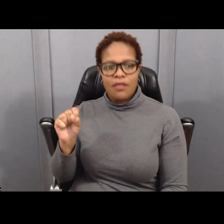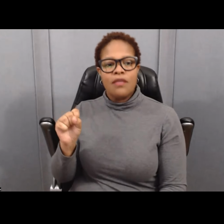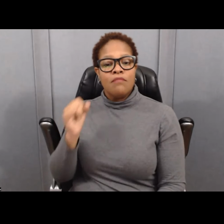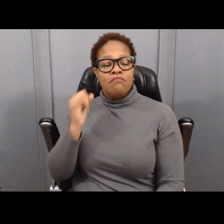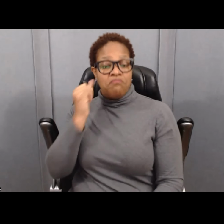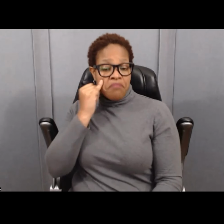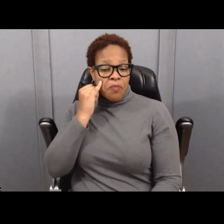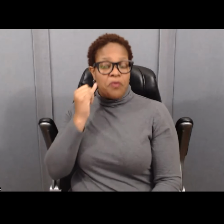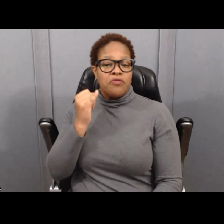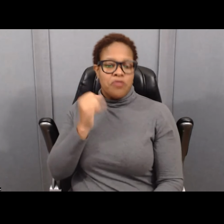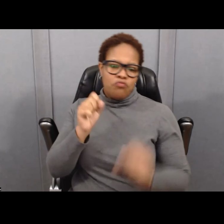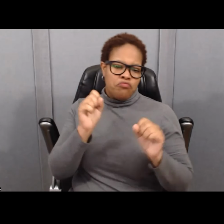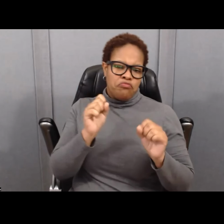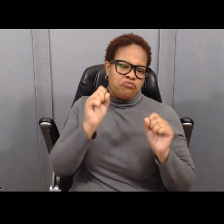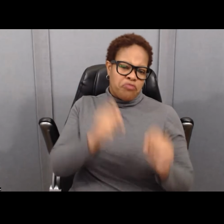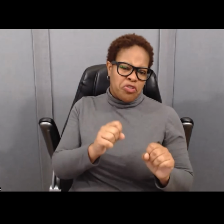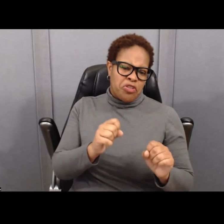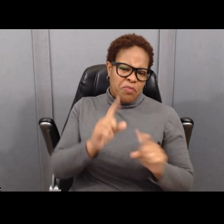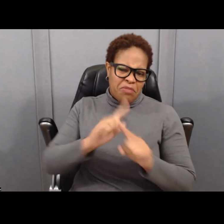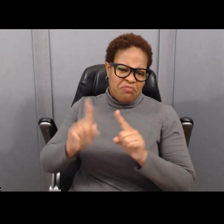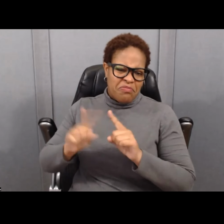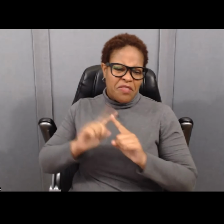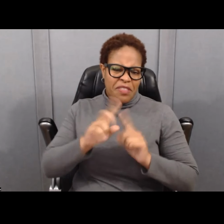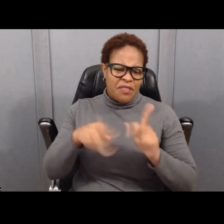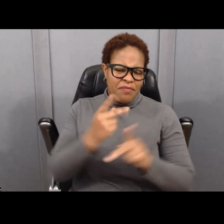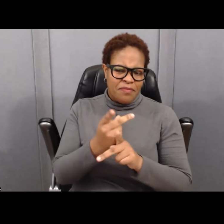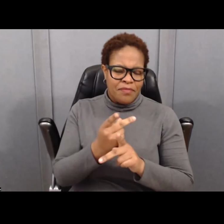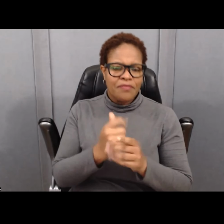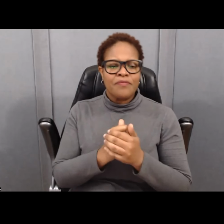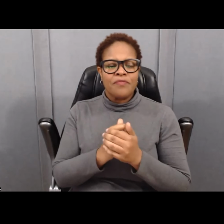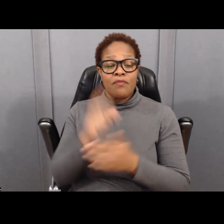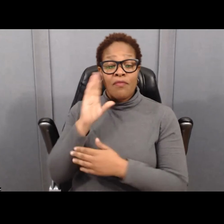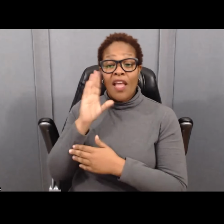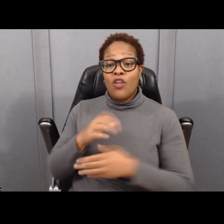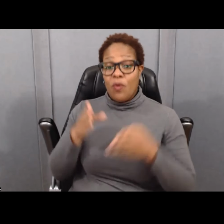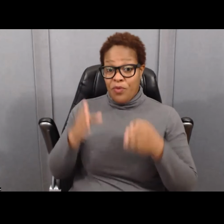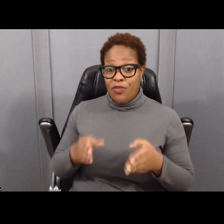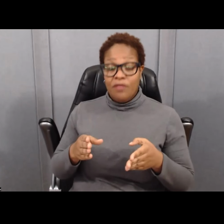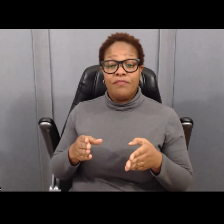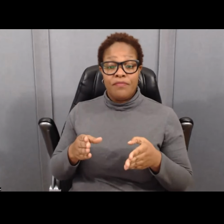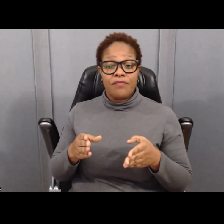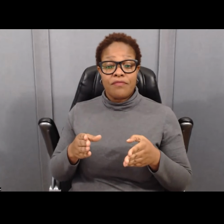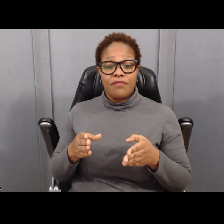this could take many forms. I know of a person who does not work on horror,